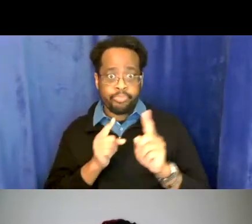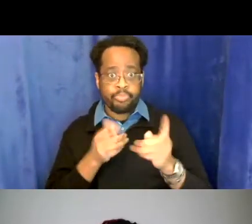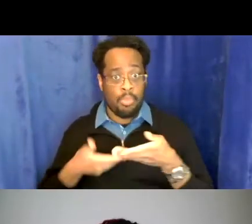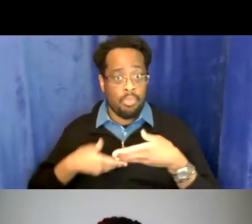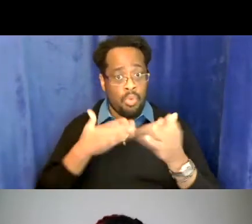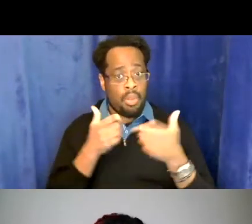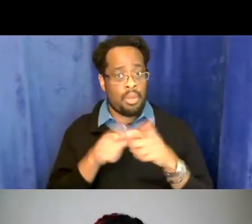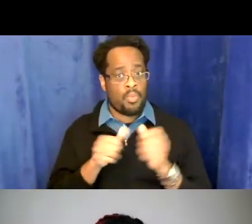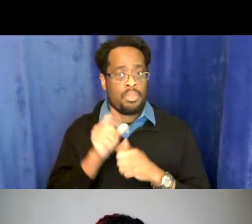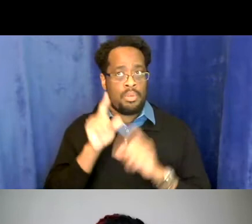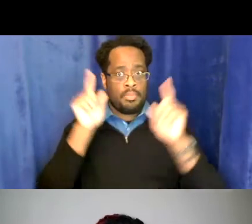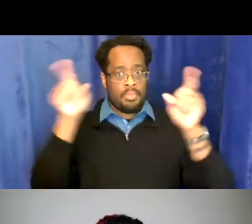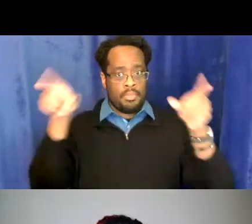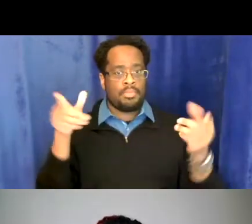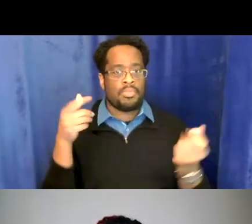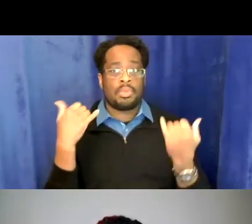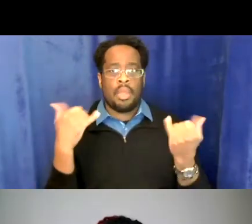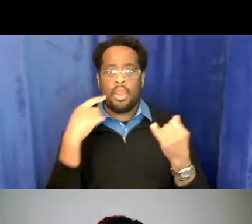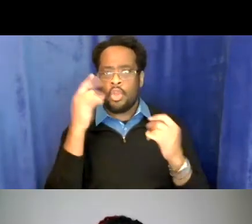so of course the black deaf people followed as well so